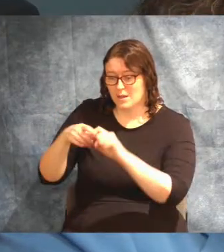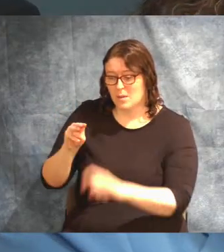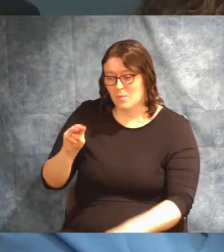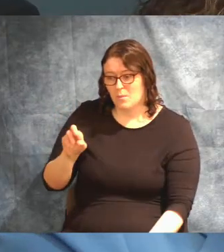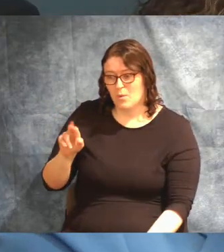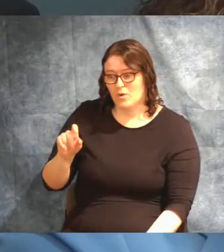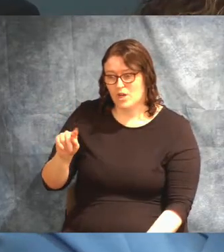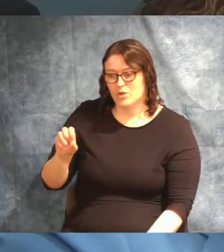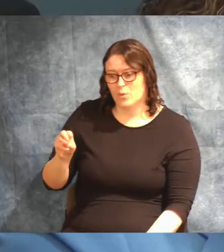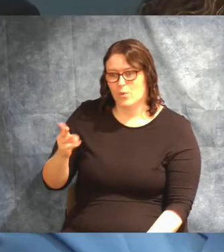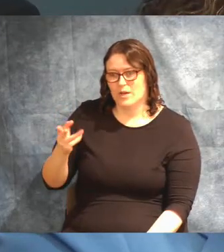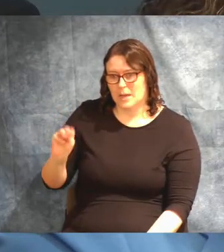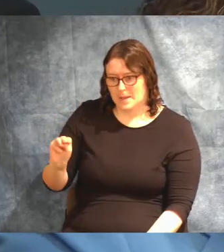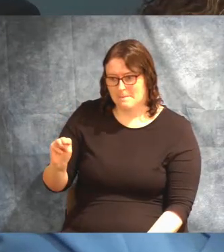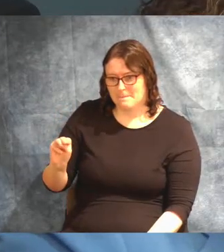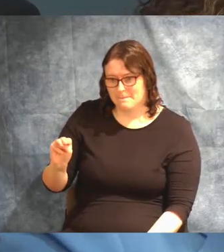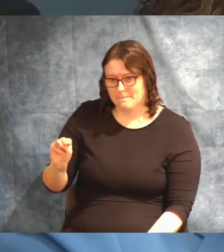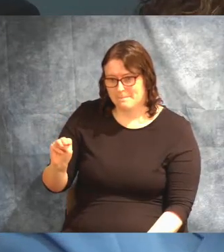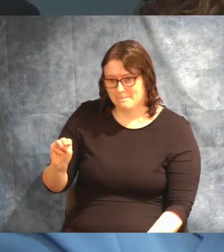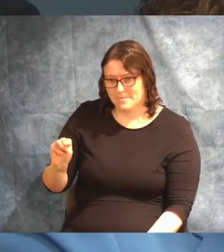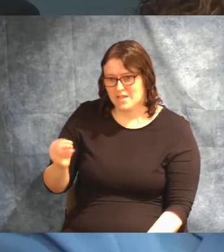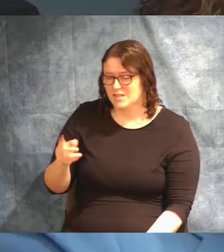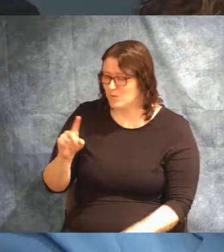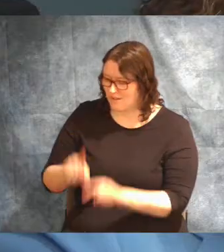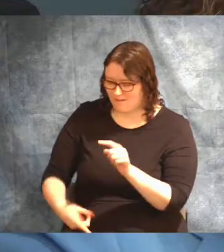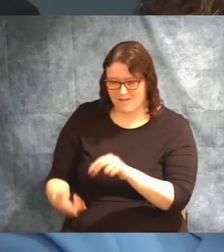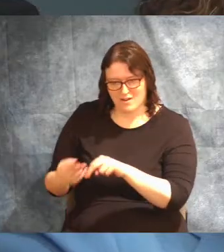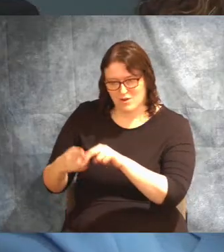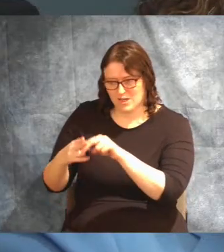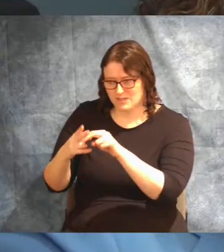on increase gas and electric until further notice.